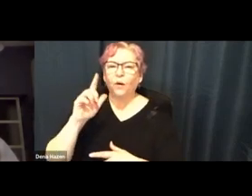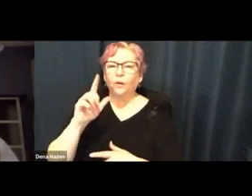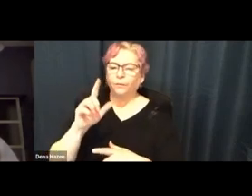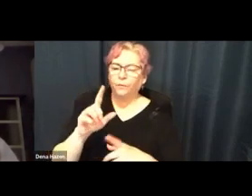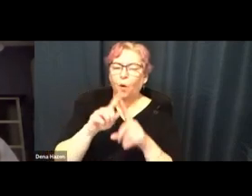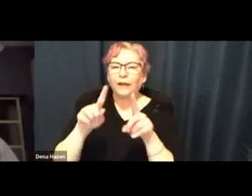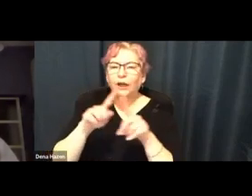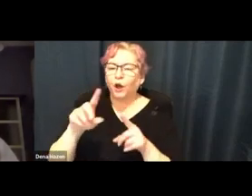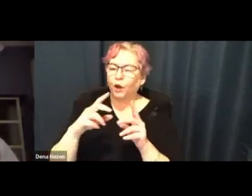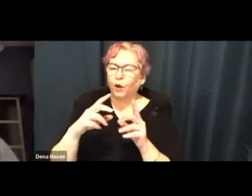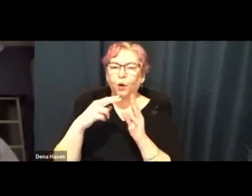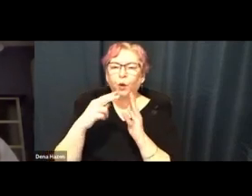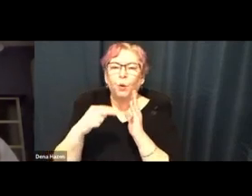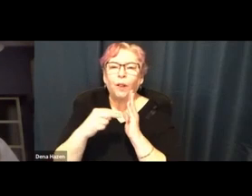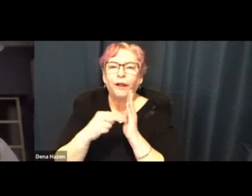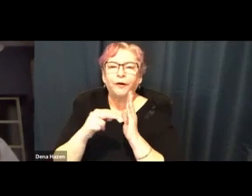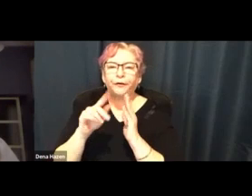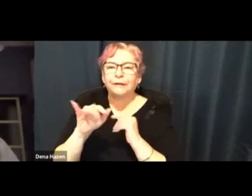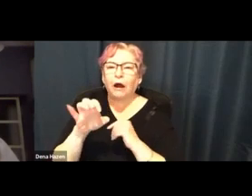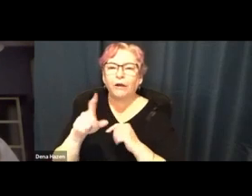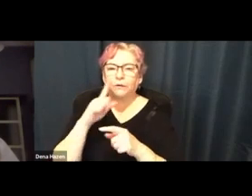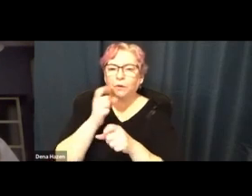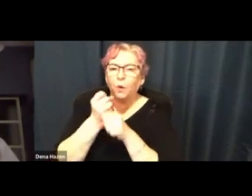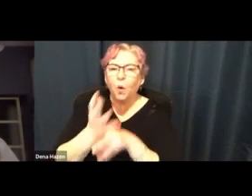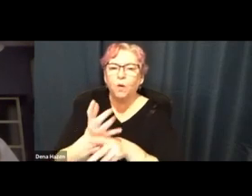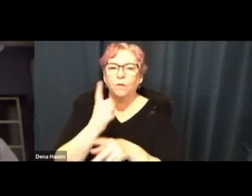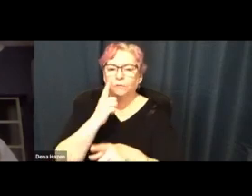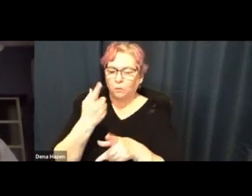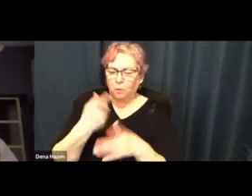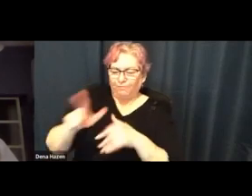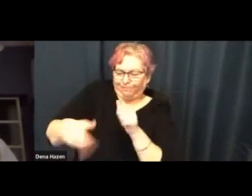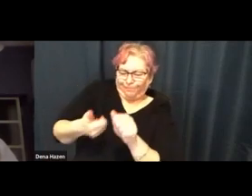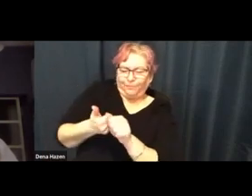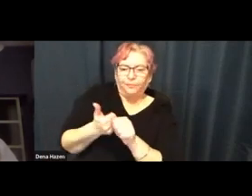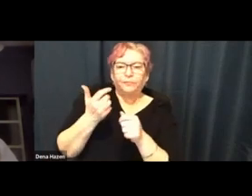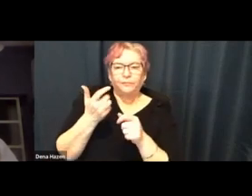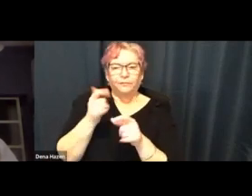which are specifically designed to correct the underlying cause of the disease in